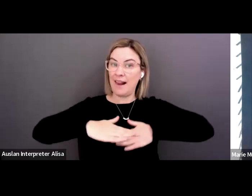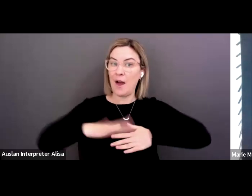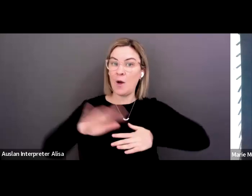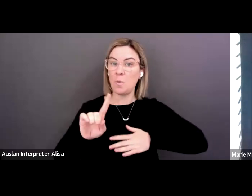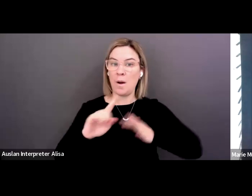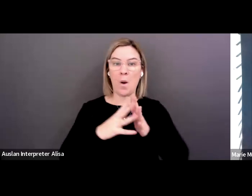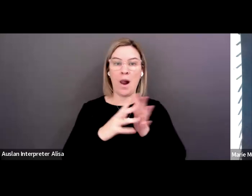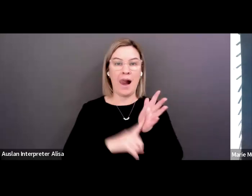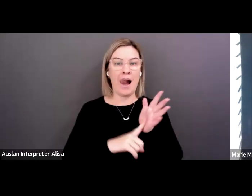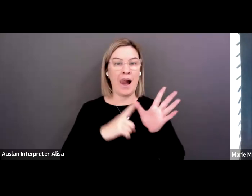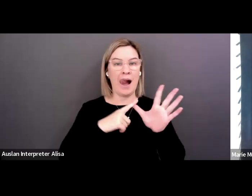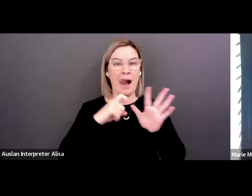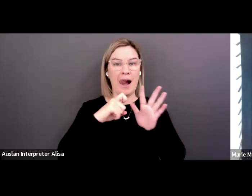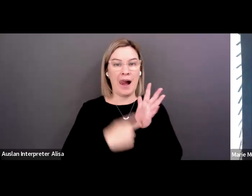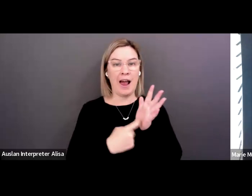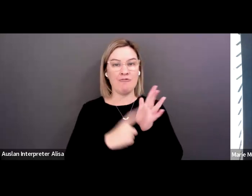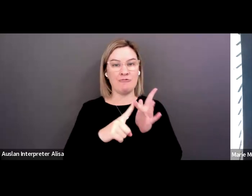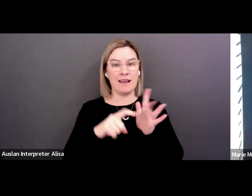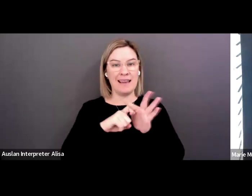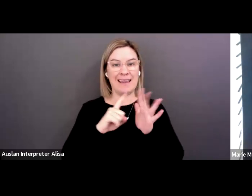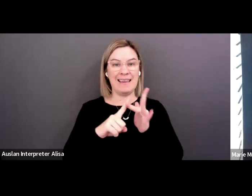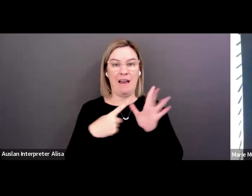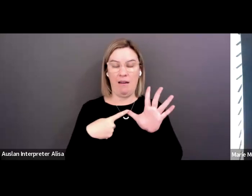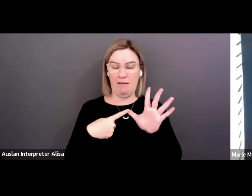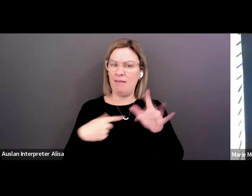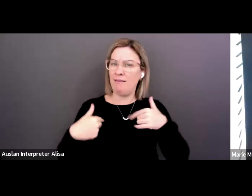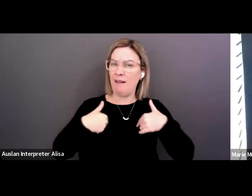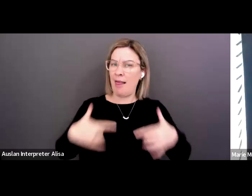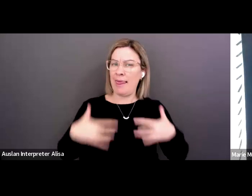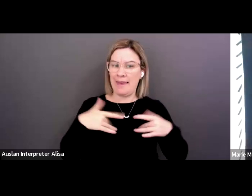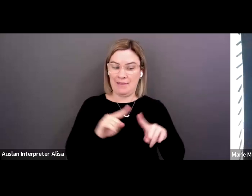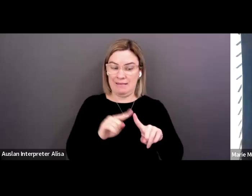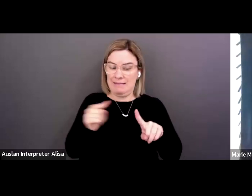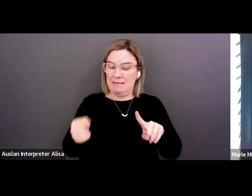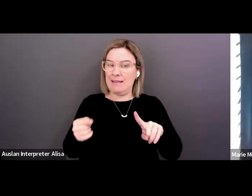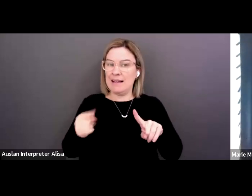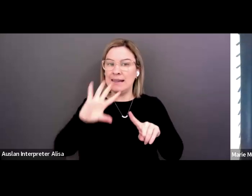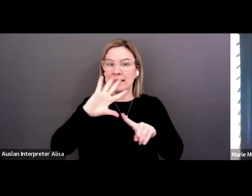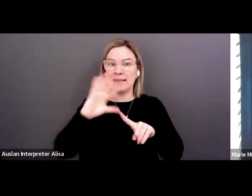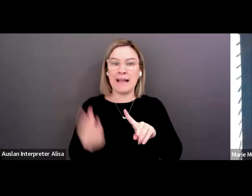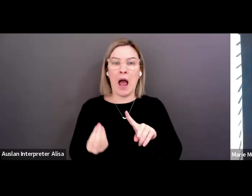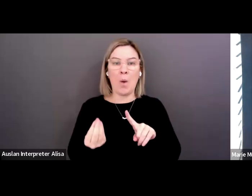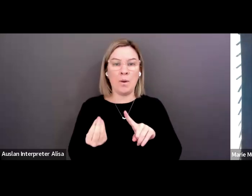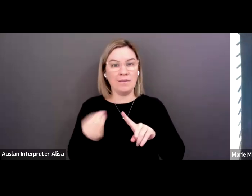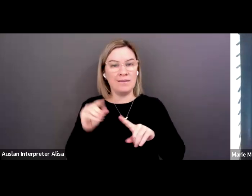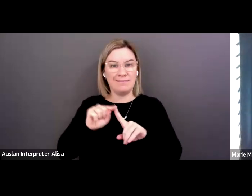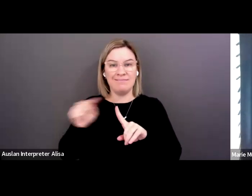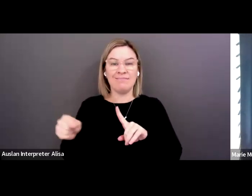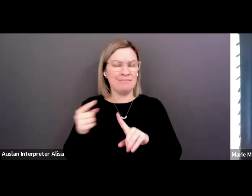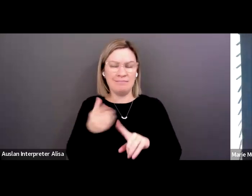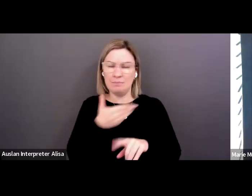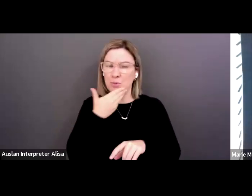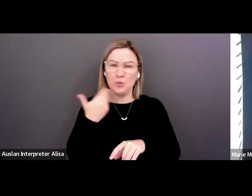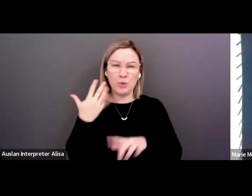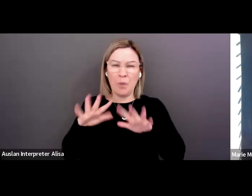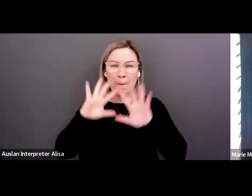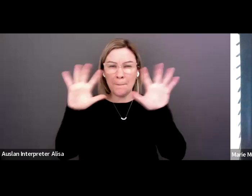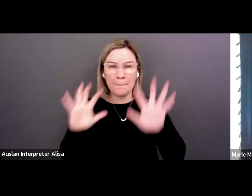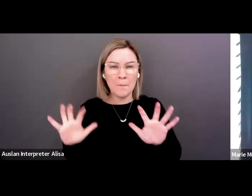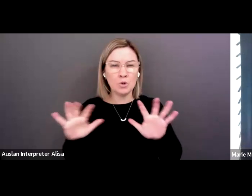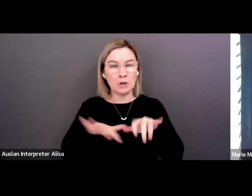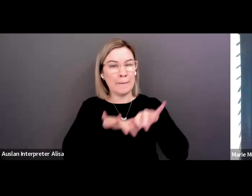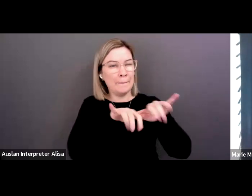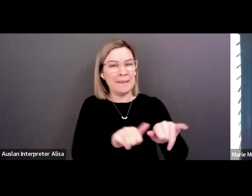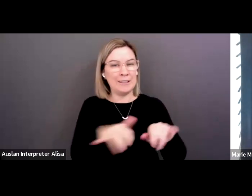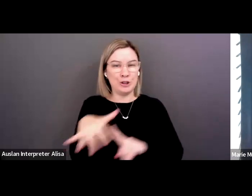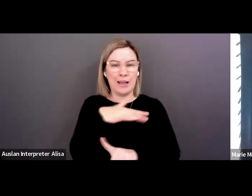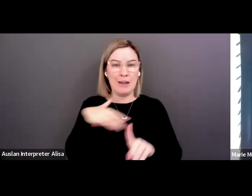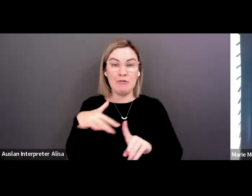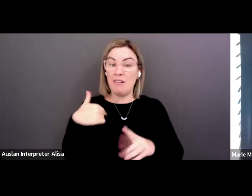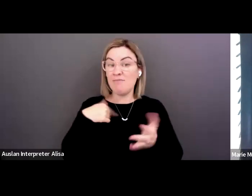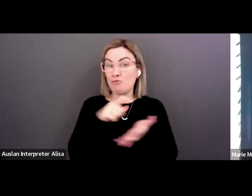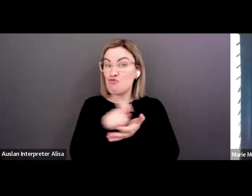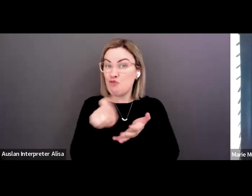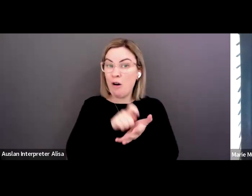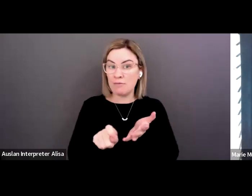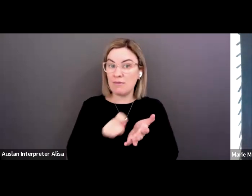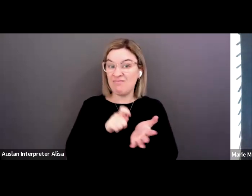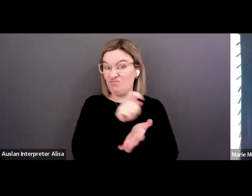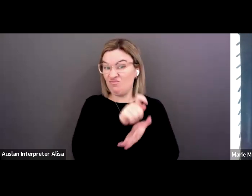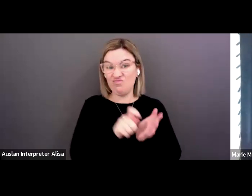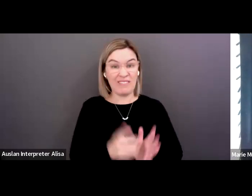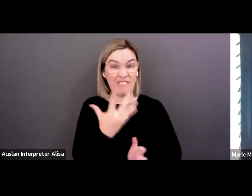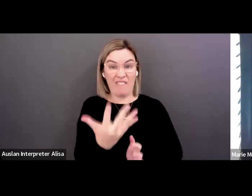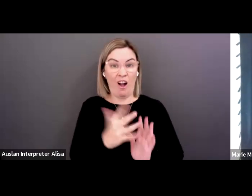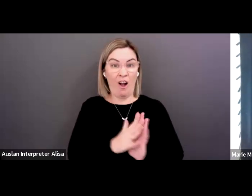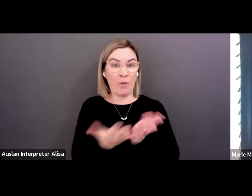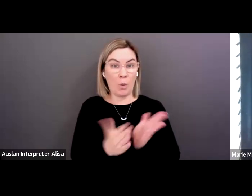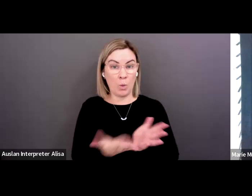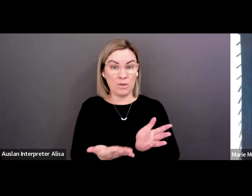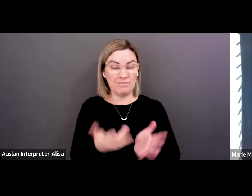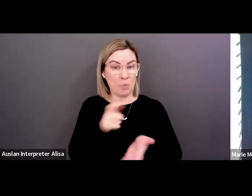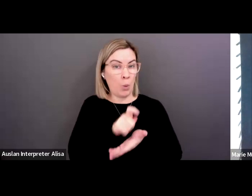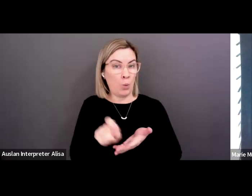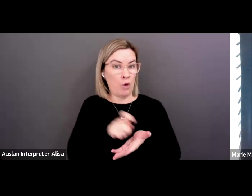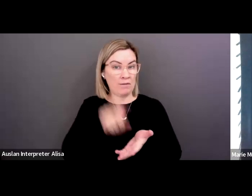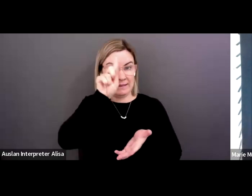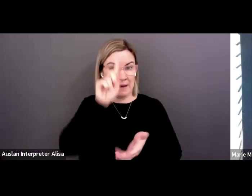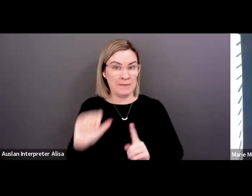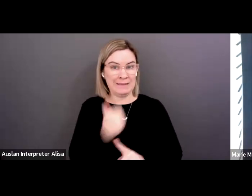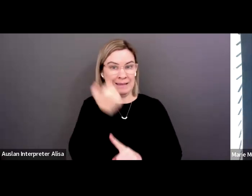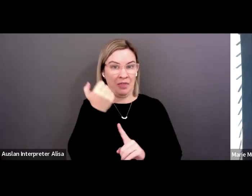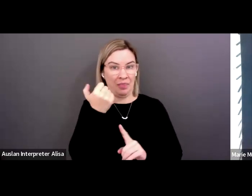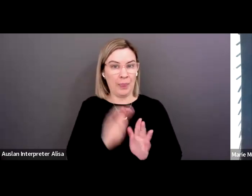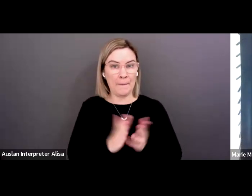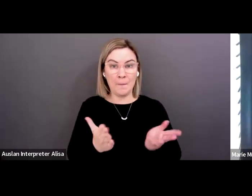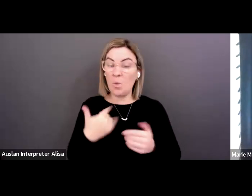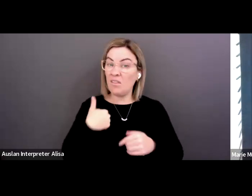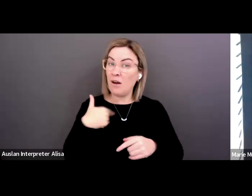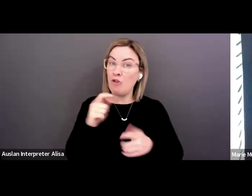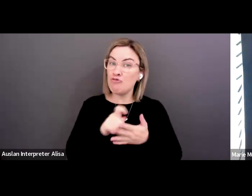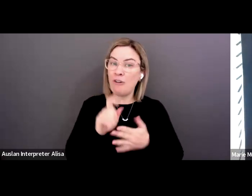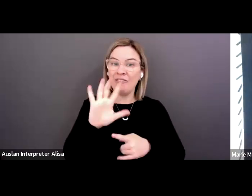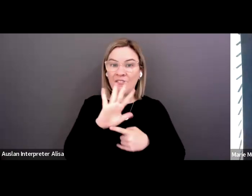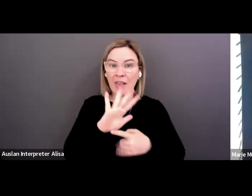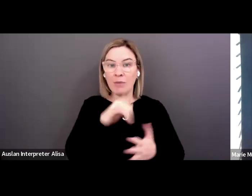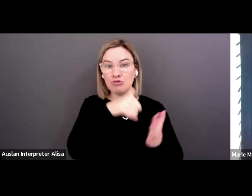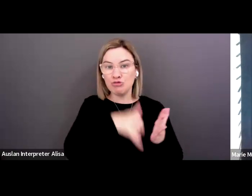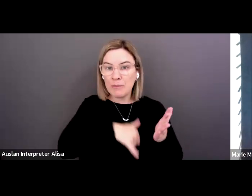Oh, there I am. Hi. I'm Marie, Marie Munkara, and I'm